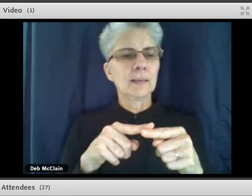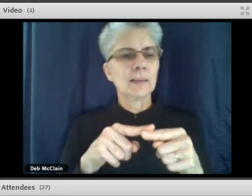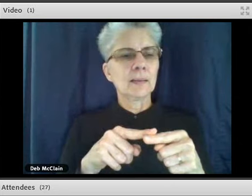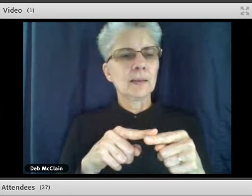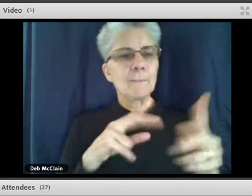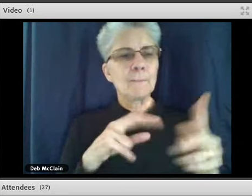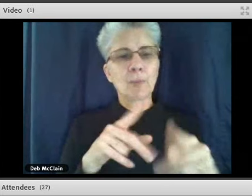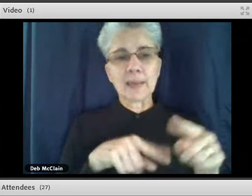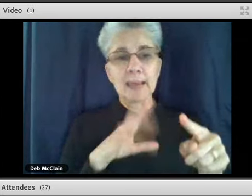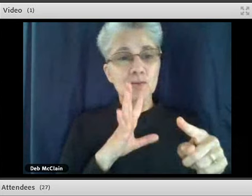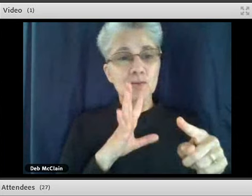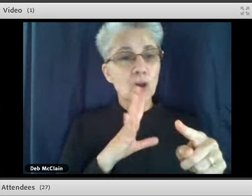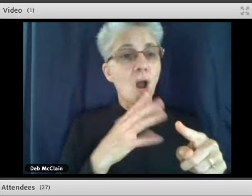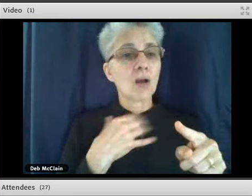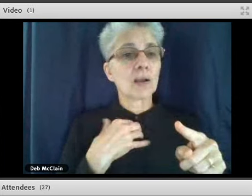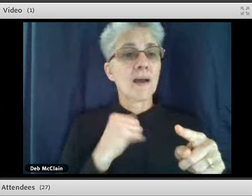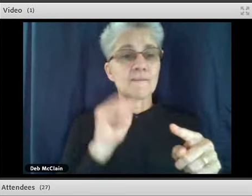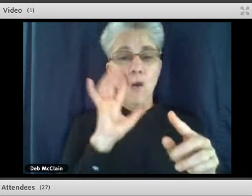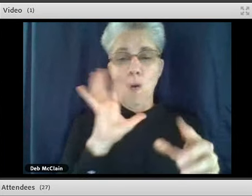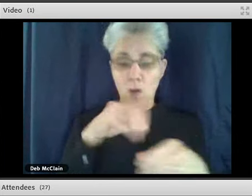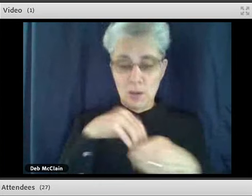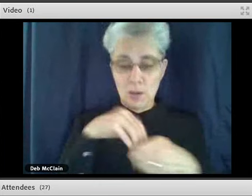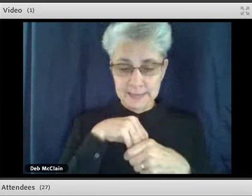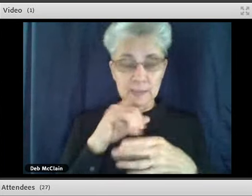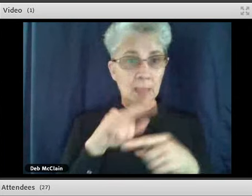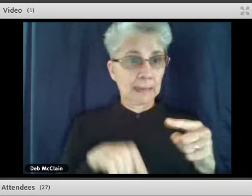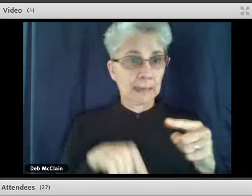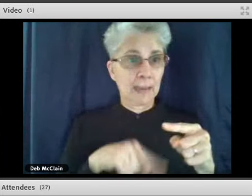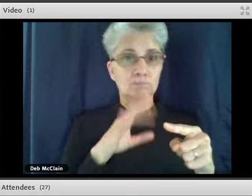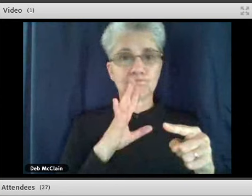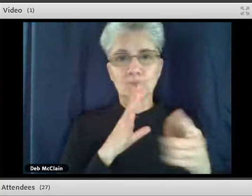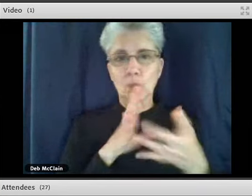for learning, for hearing, for people who can't talk --